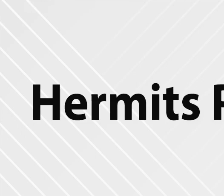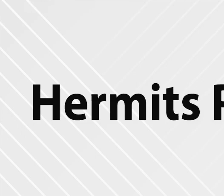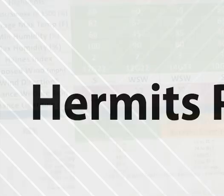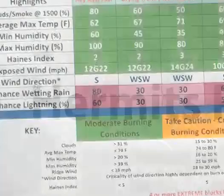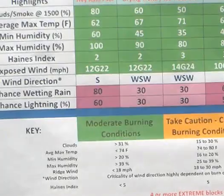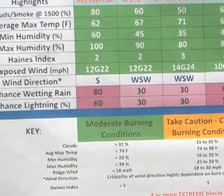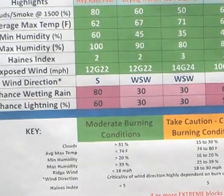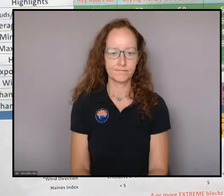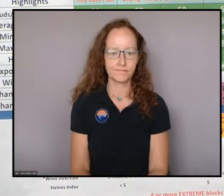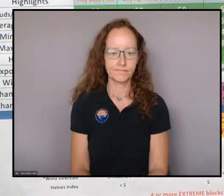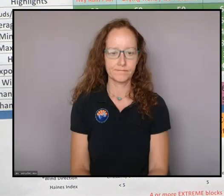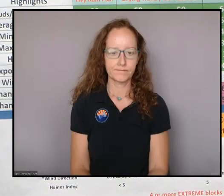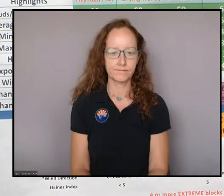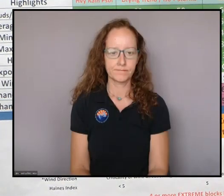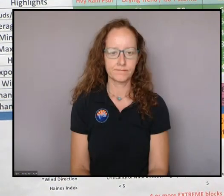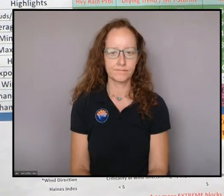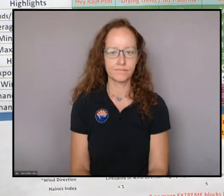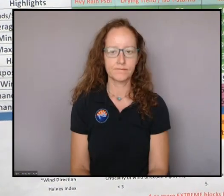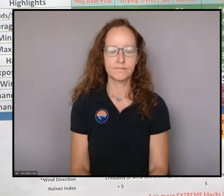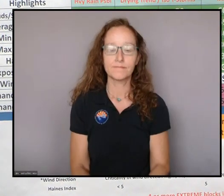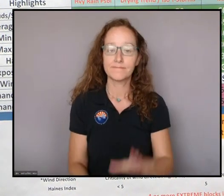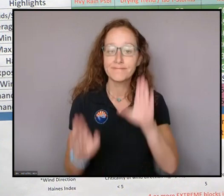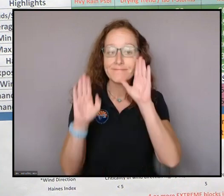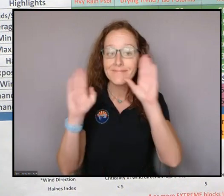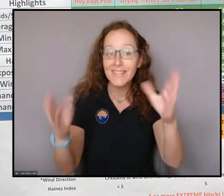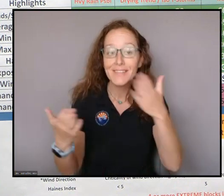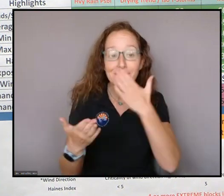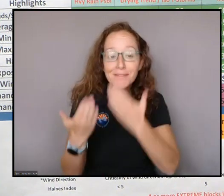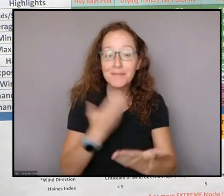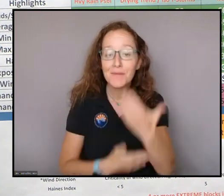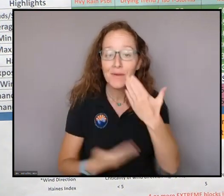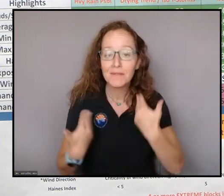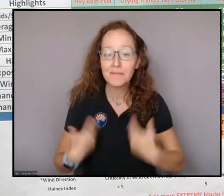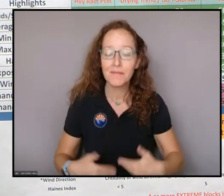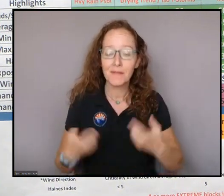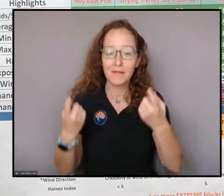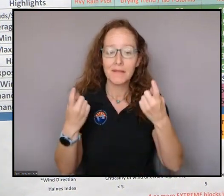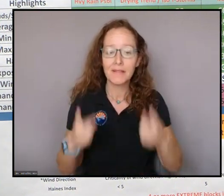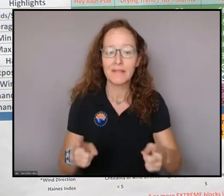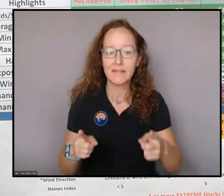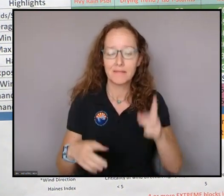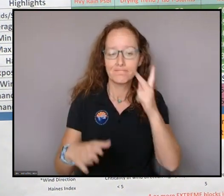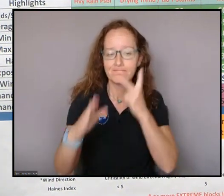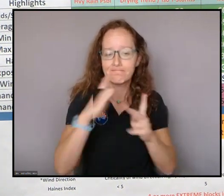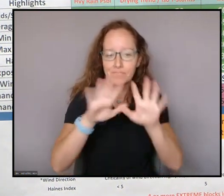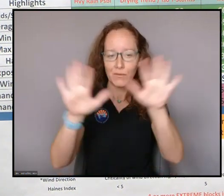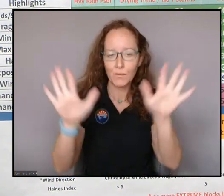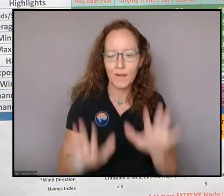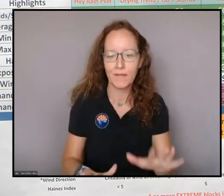Hey, good morning. It's Incident Meteorologist Andy Gorelow coming to you with your Daily Weather Update from the